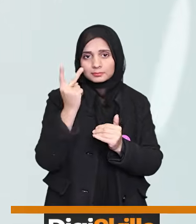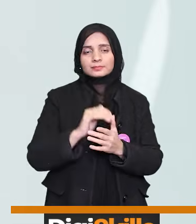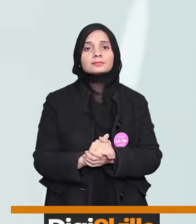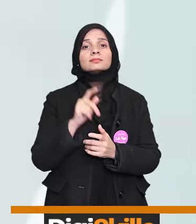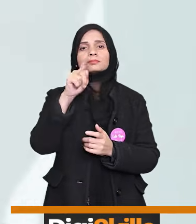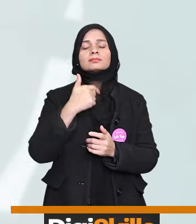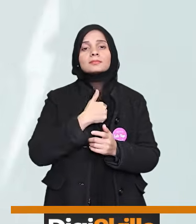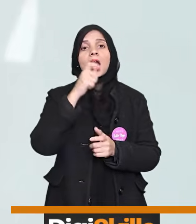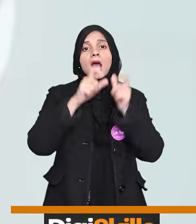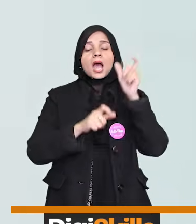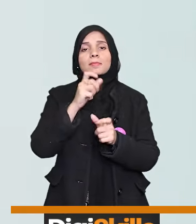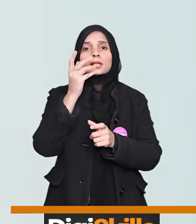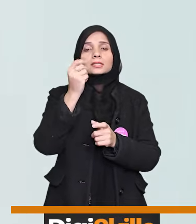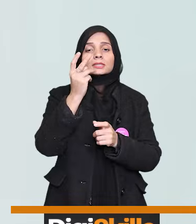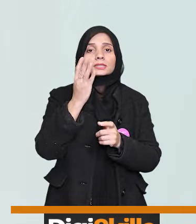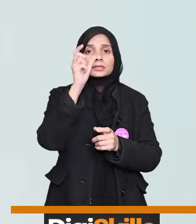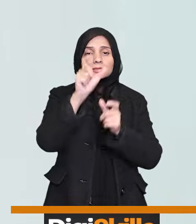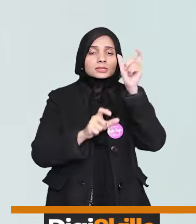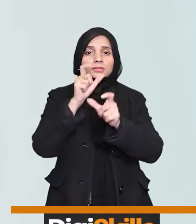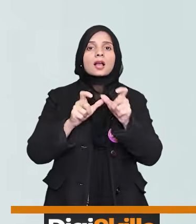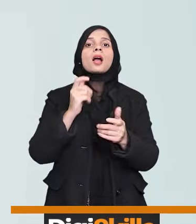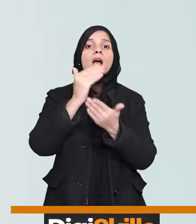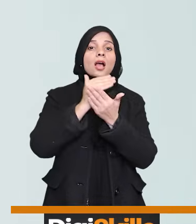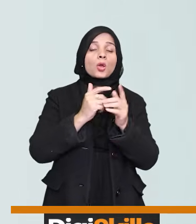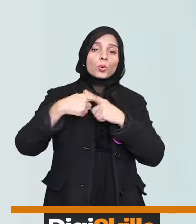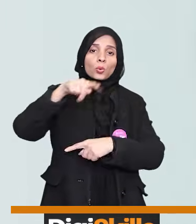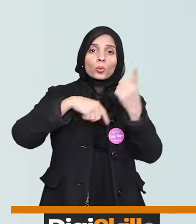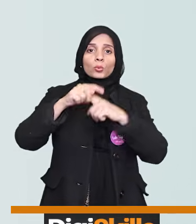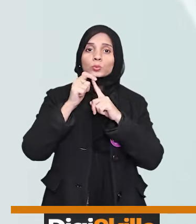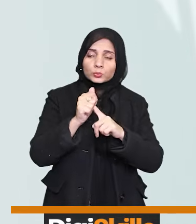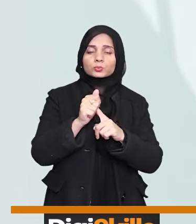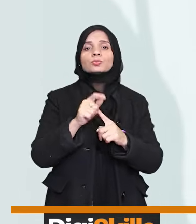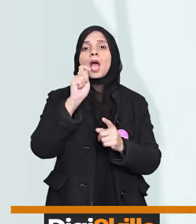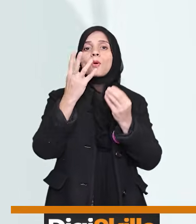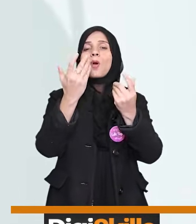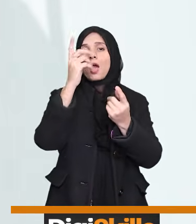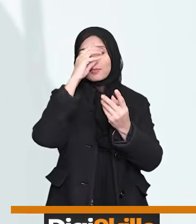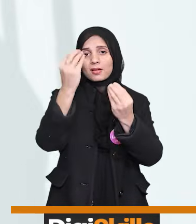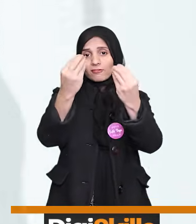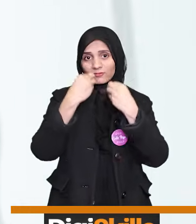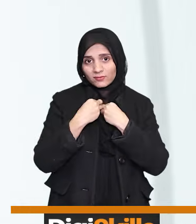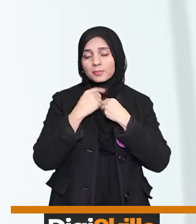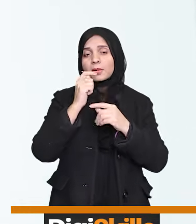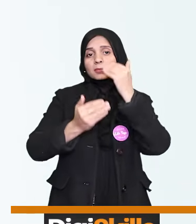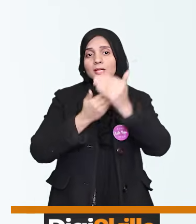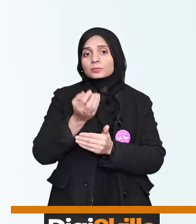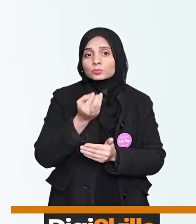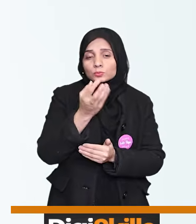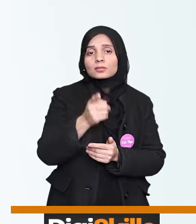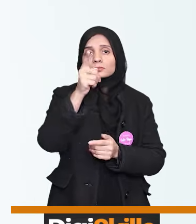so be accountable with yourself to begin with. Sir! What I'm going to do, any project or work,